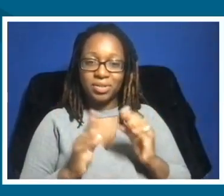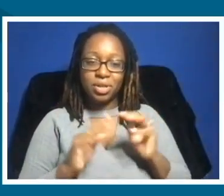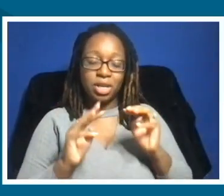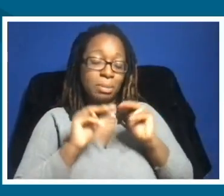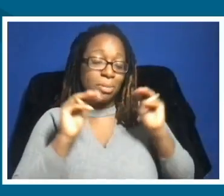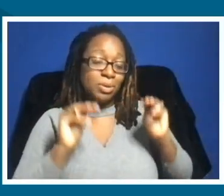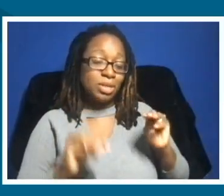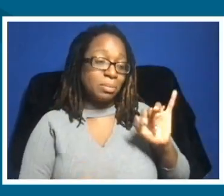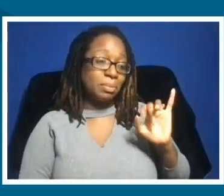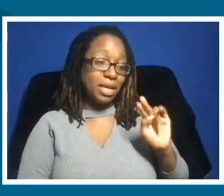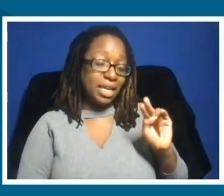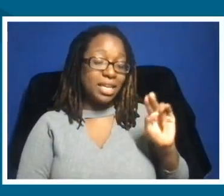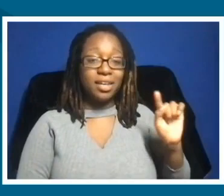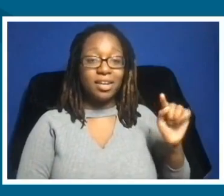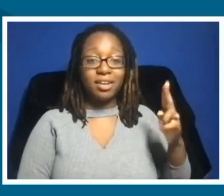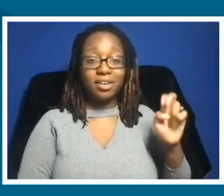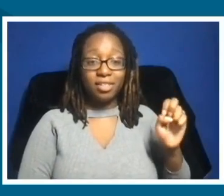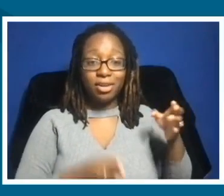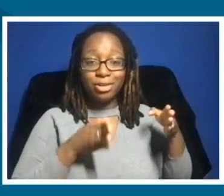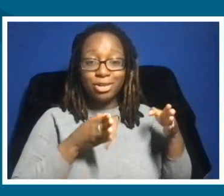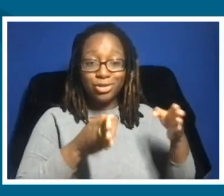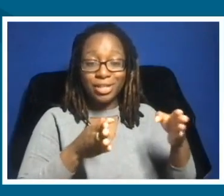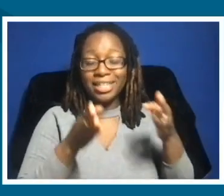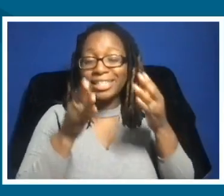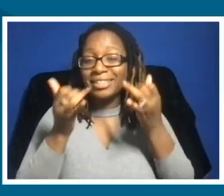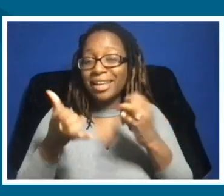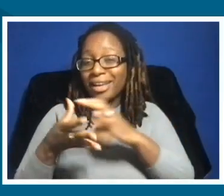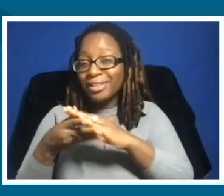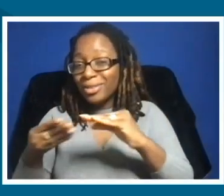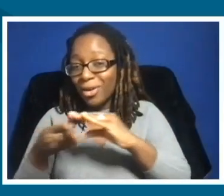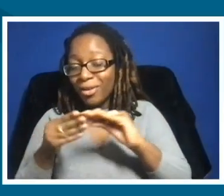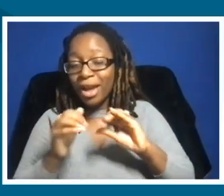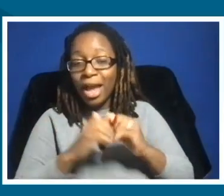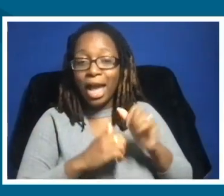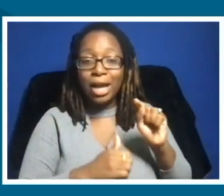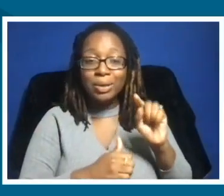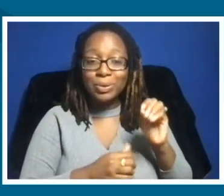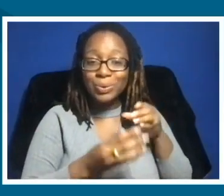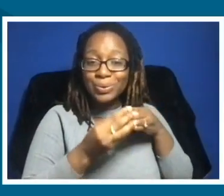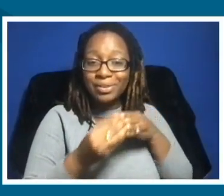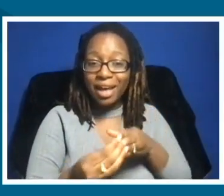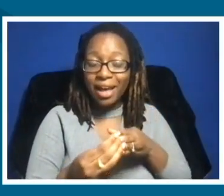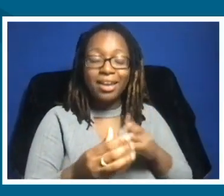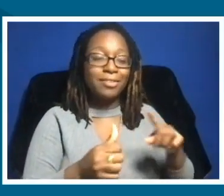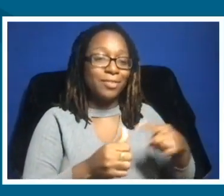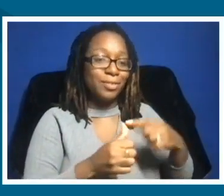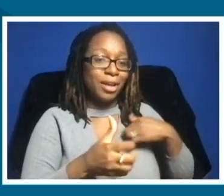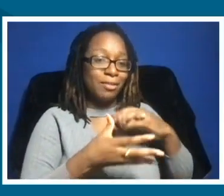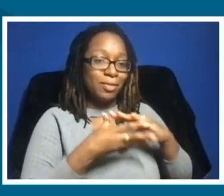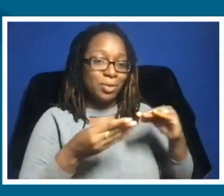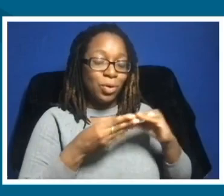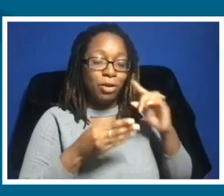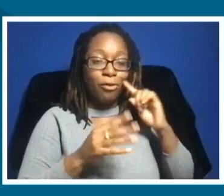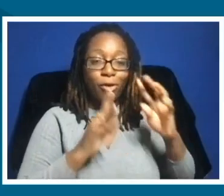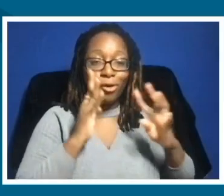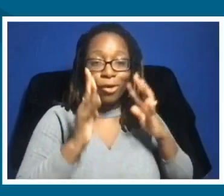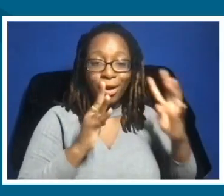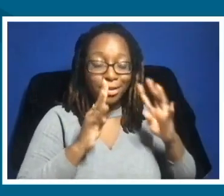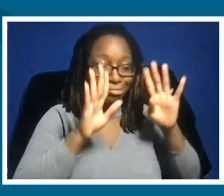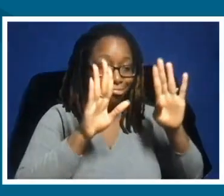session is a story and a how-to guide first we have the story of a collaboration between a creative museum